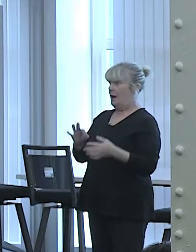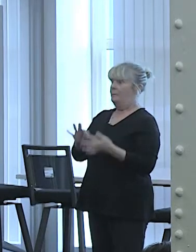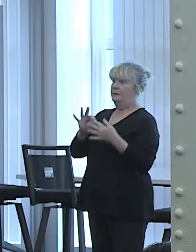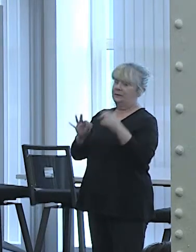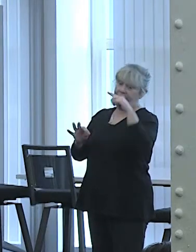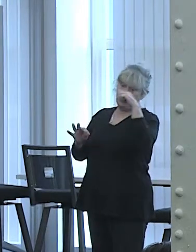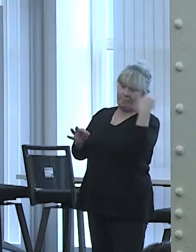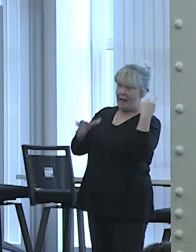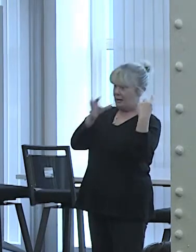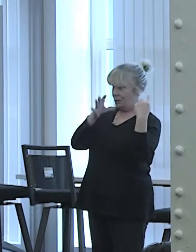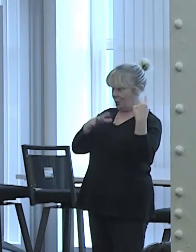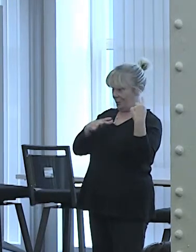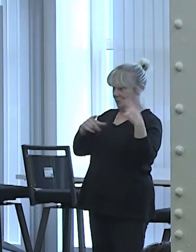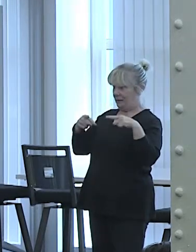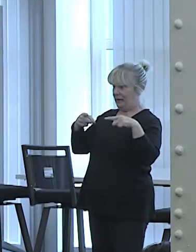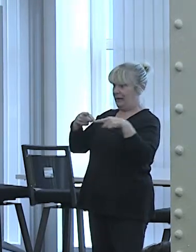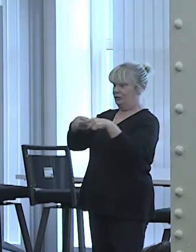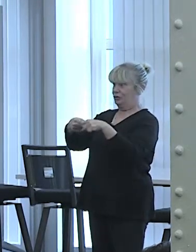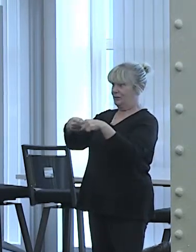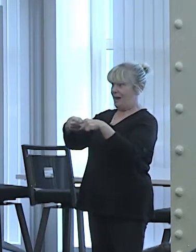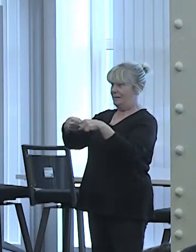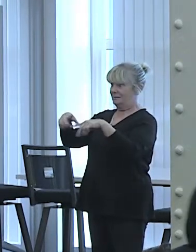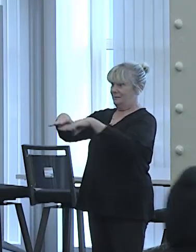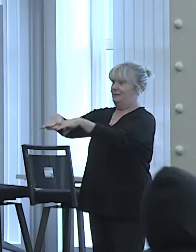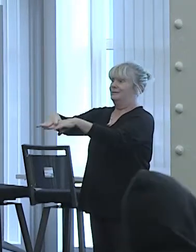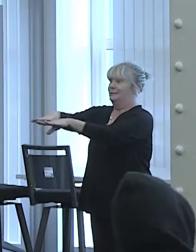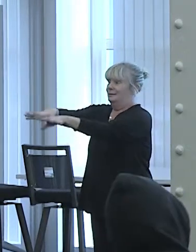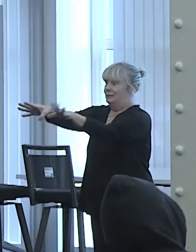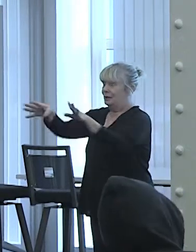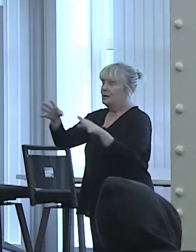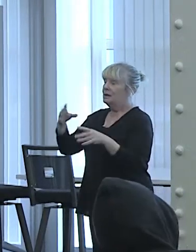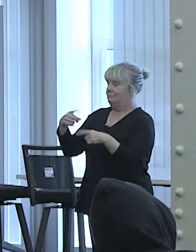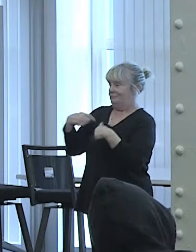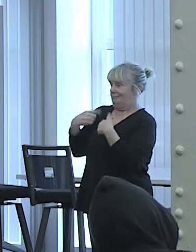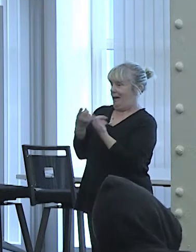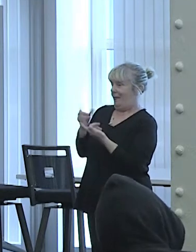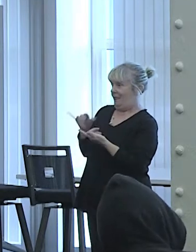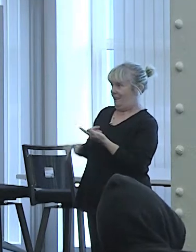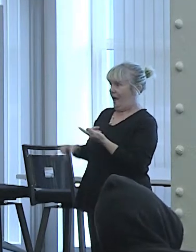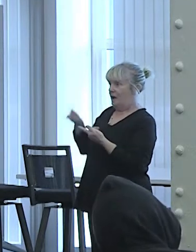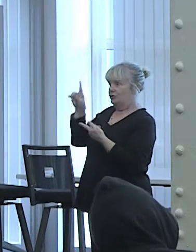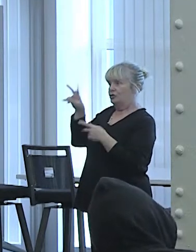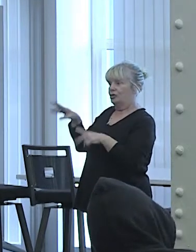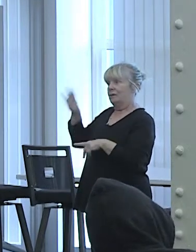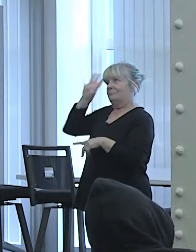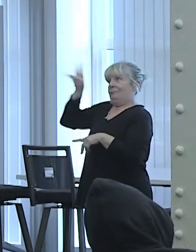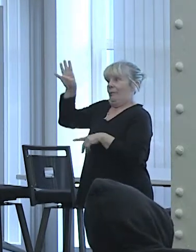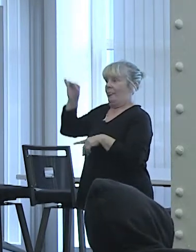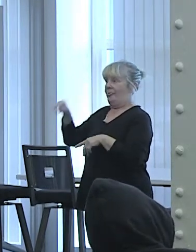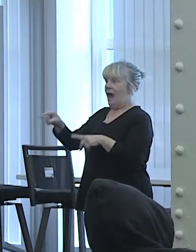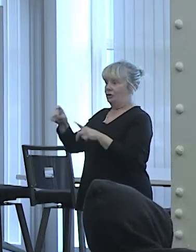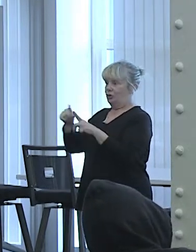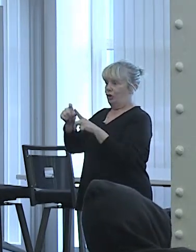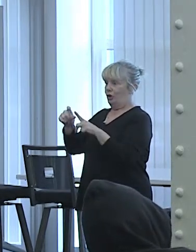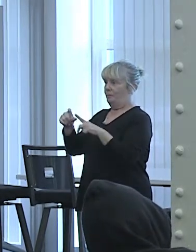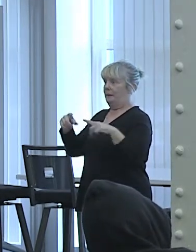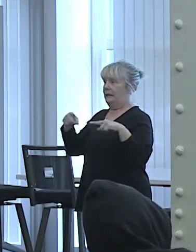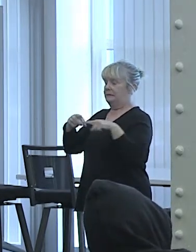intersect with one another. In the time since Kimberly Creshaw coined the term, intersectionality has come to be used